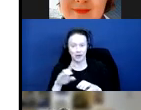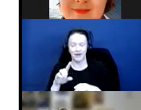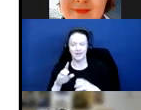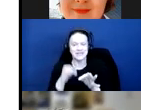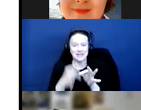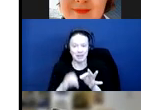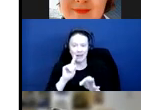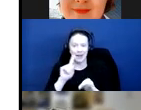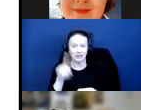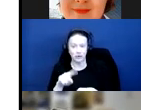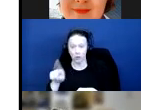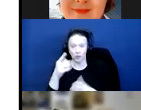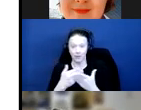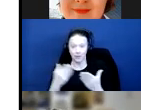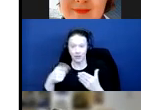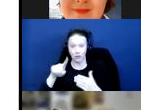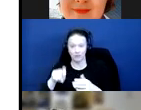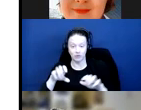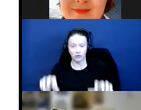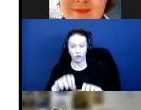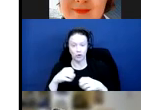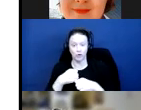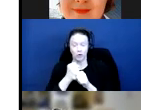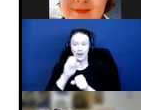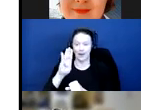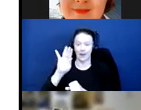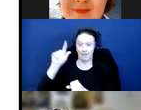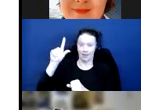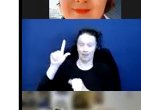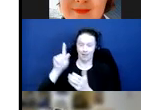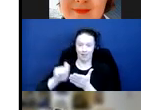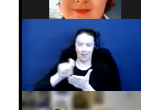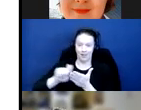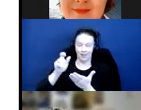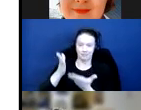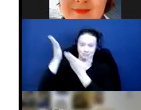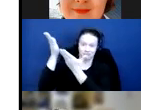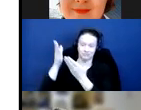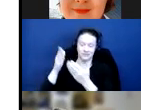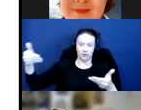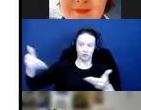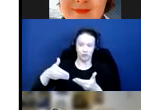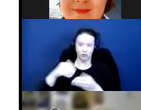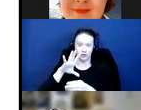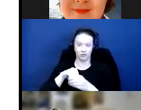The only thing you have to do to make a bill that gets introduced into the legislature